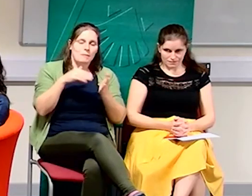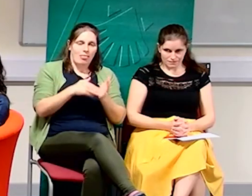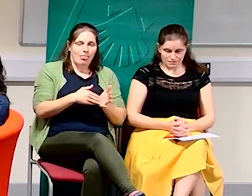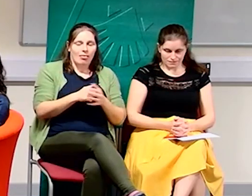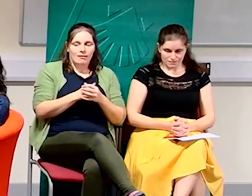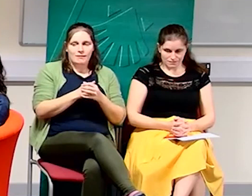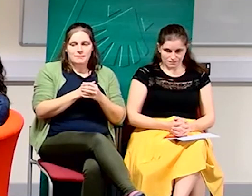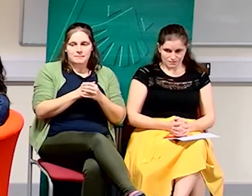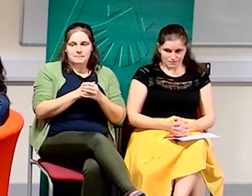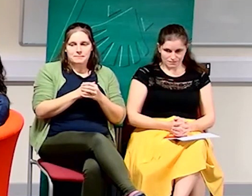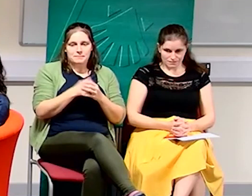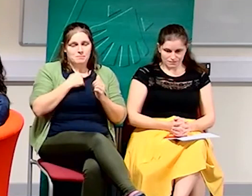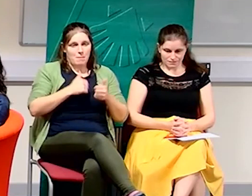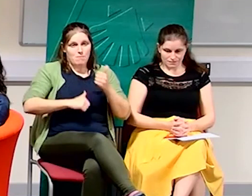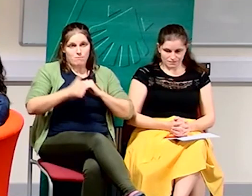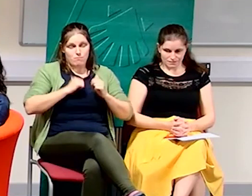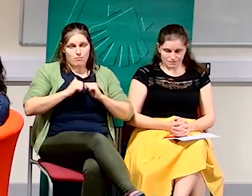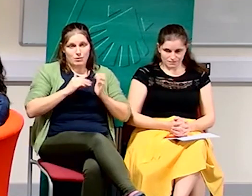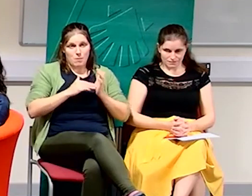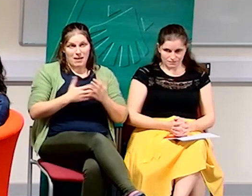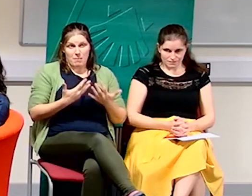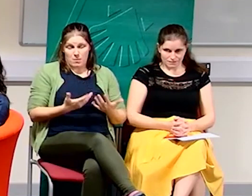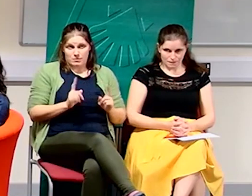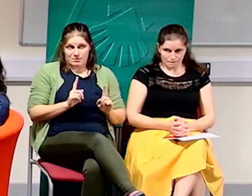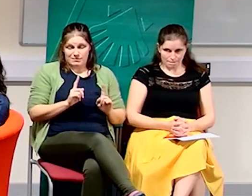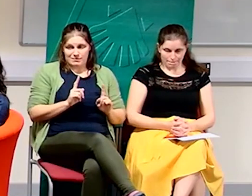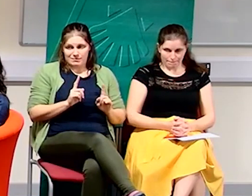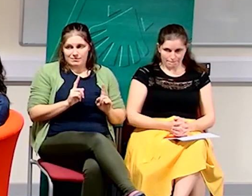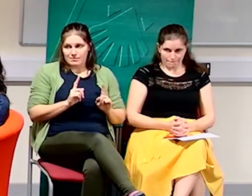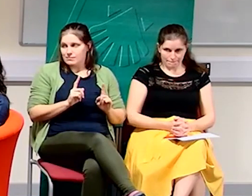I mean my proudest moment probably at the moment is in my academic life because I'm